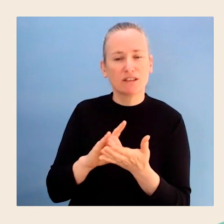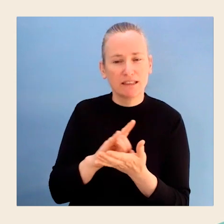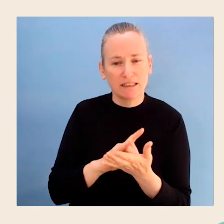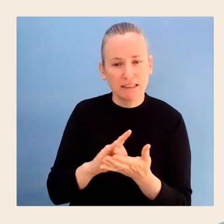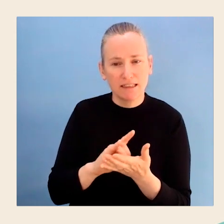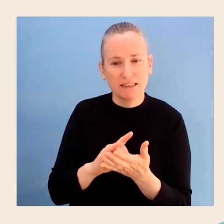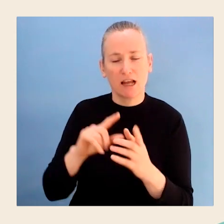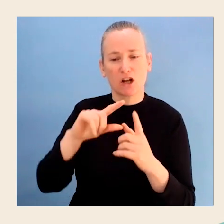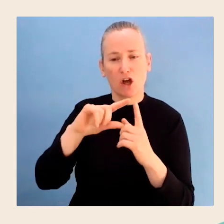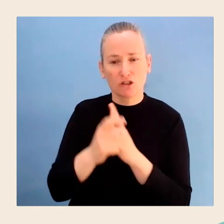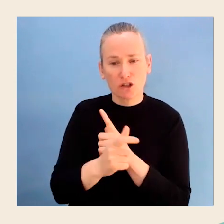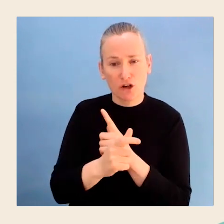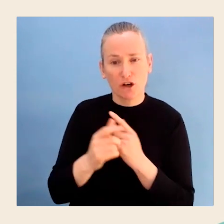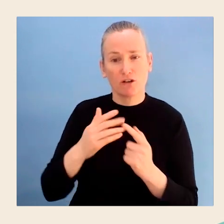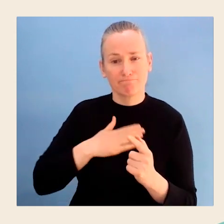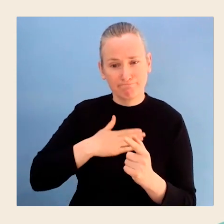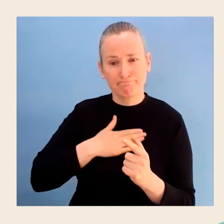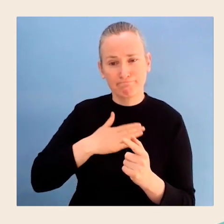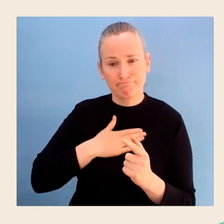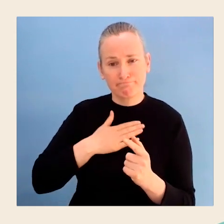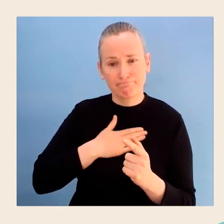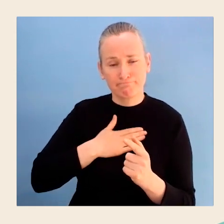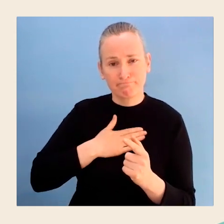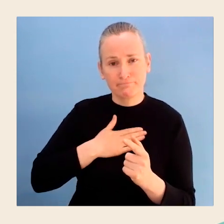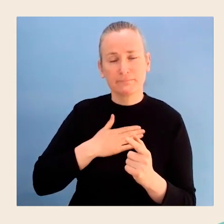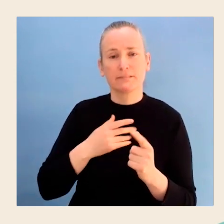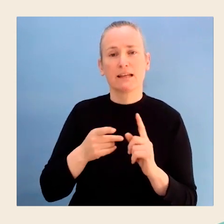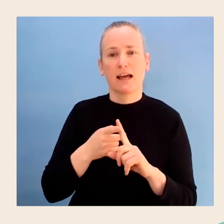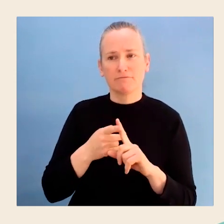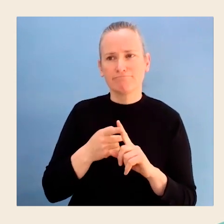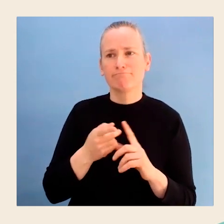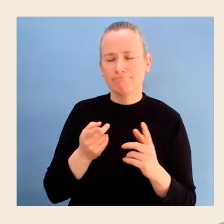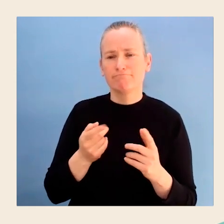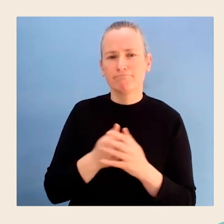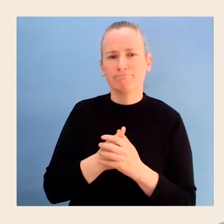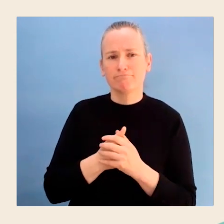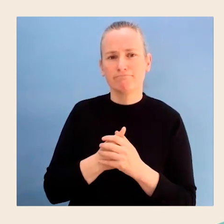that our culture is still not taught in secondary school,